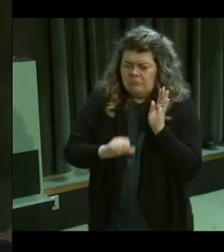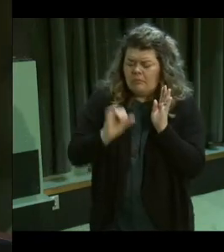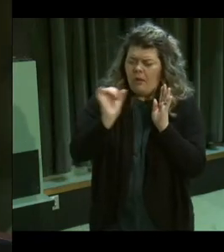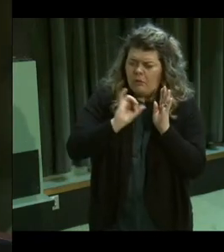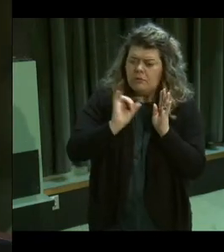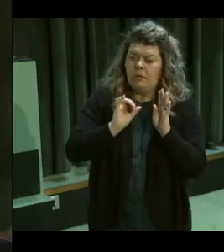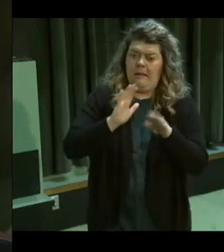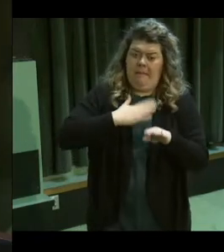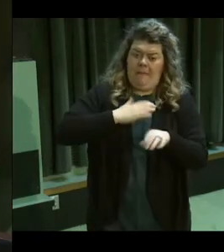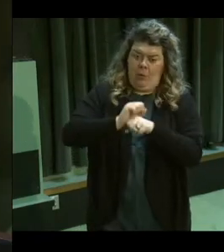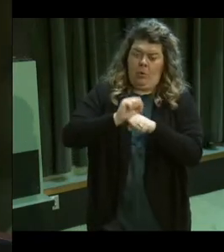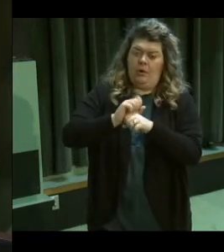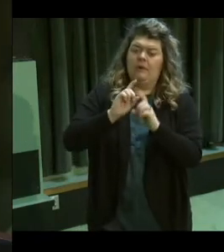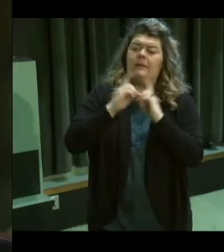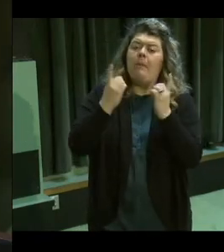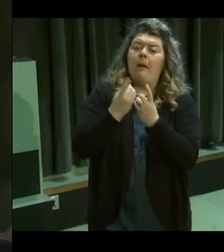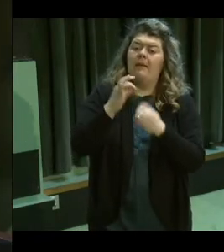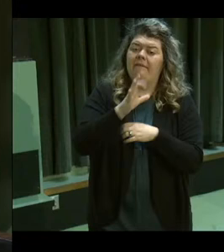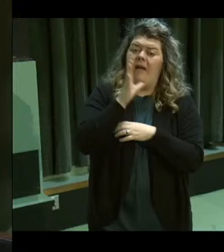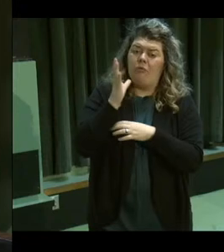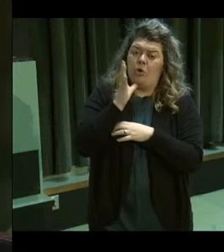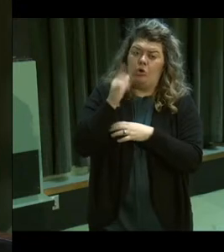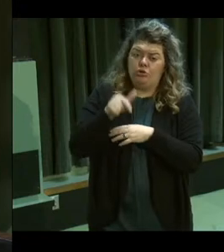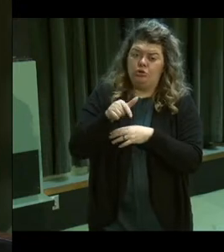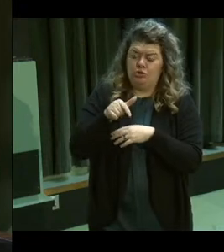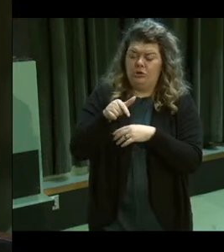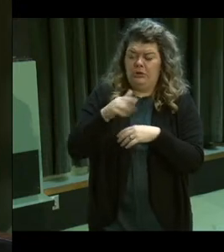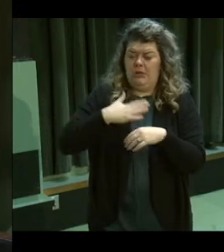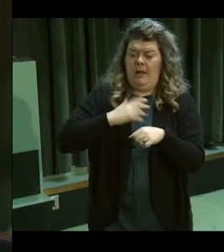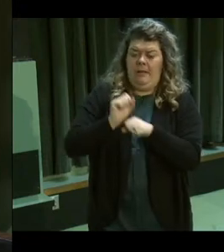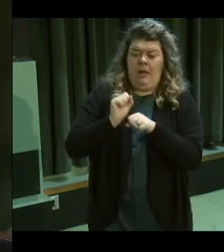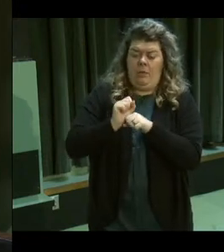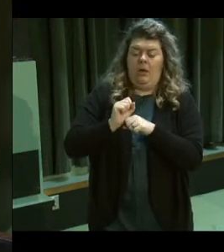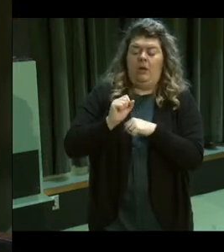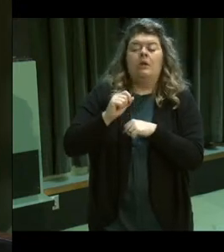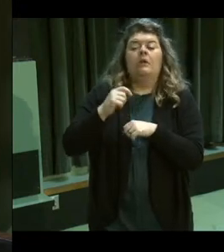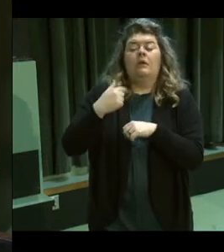And we also, through my work